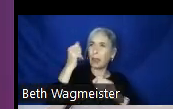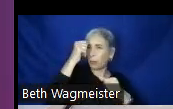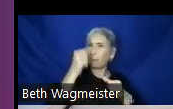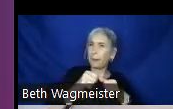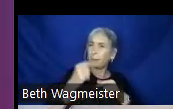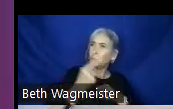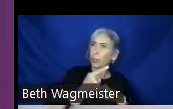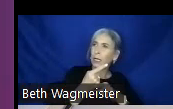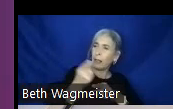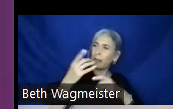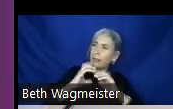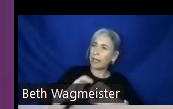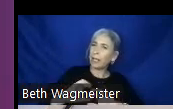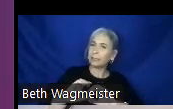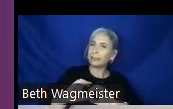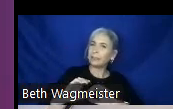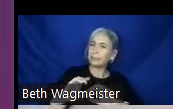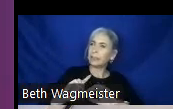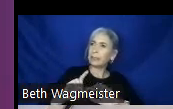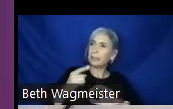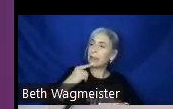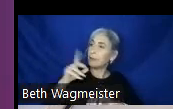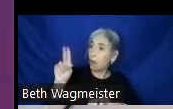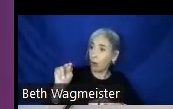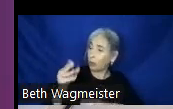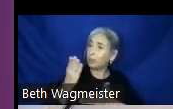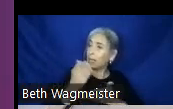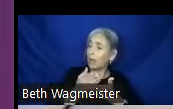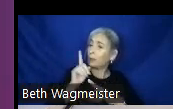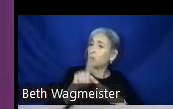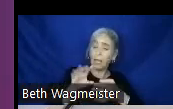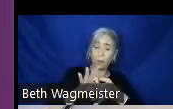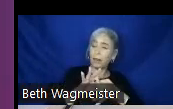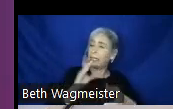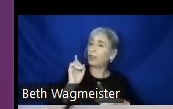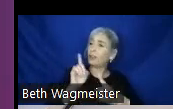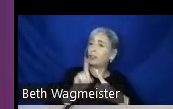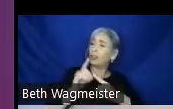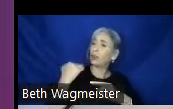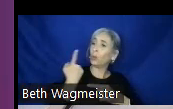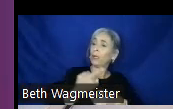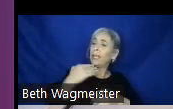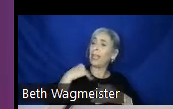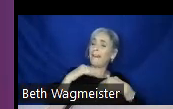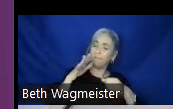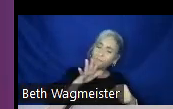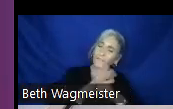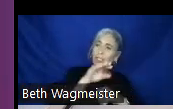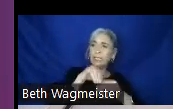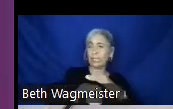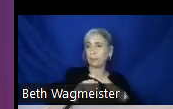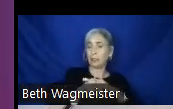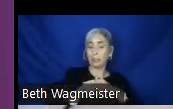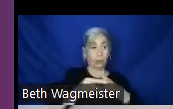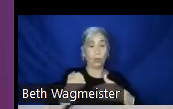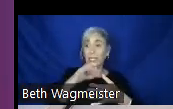That did go in ways of stopping. They asked us to stop the build of the content creators. It